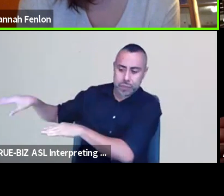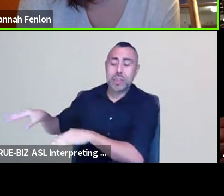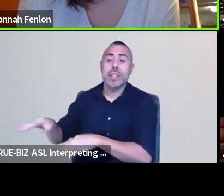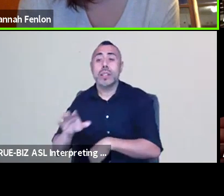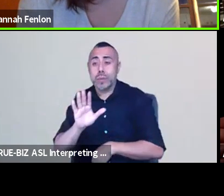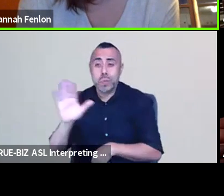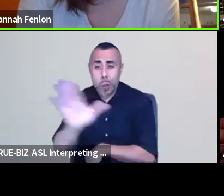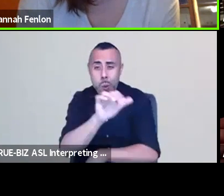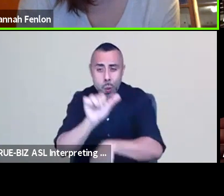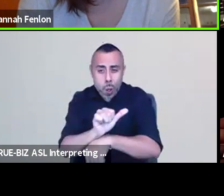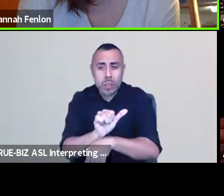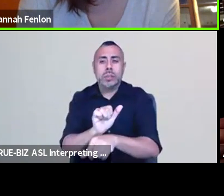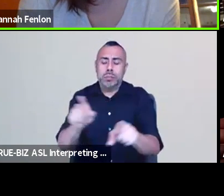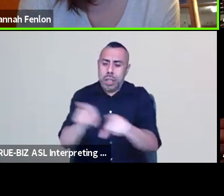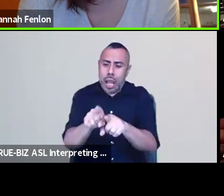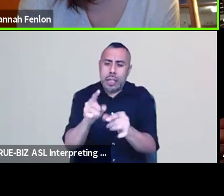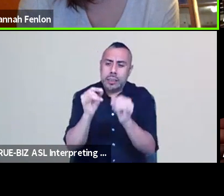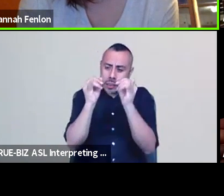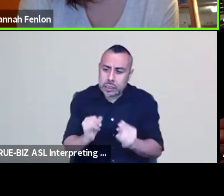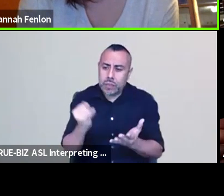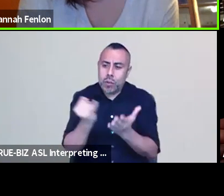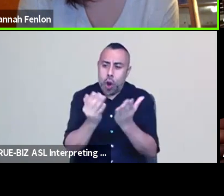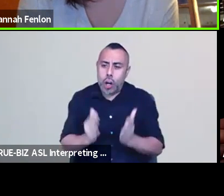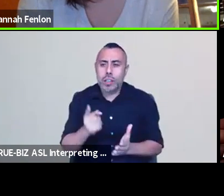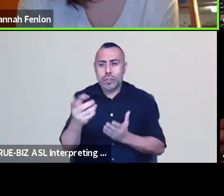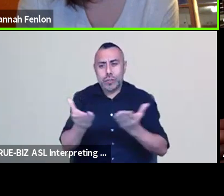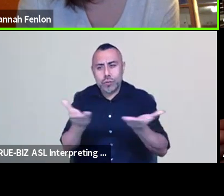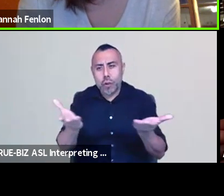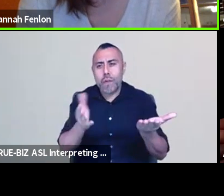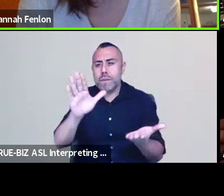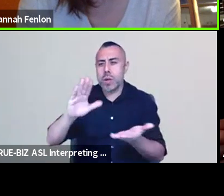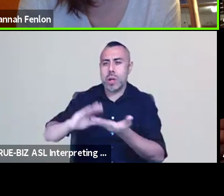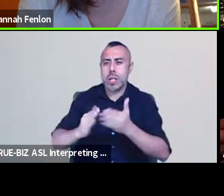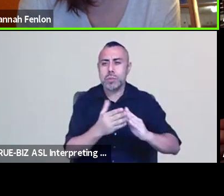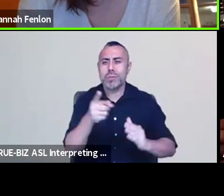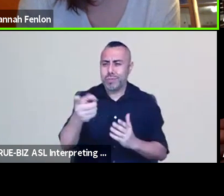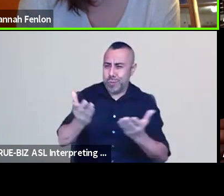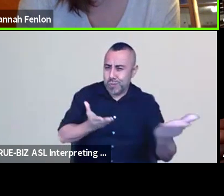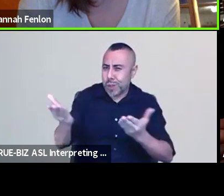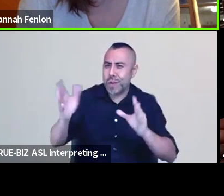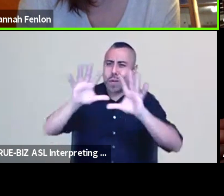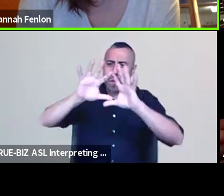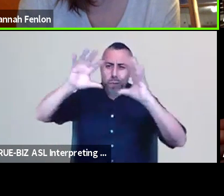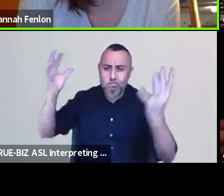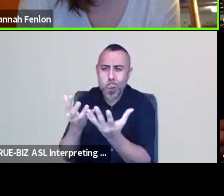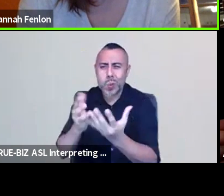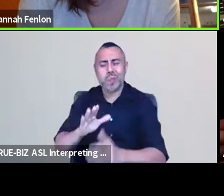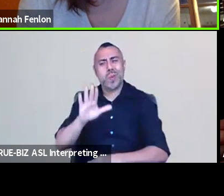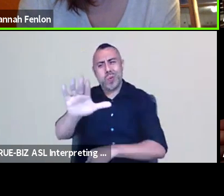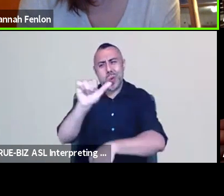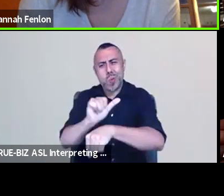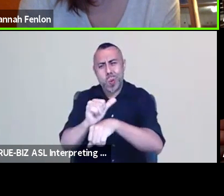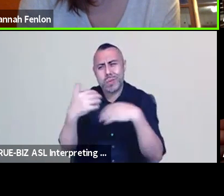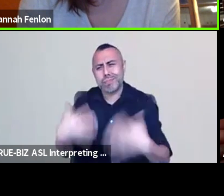in service of your communities, and service of this world is valuable and you deserve to be paid for it.